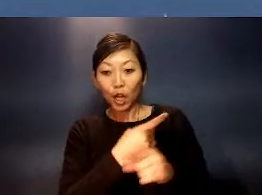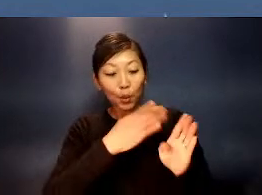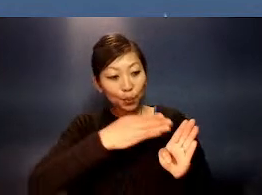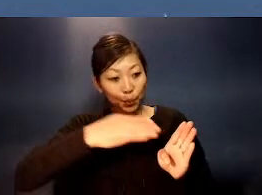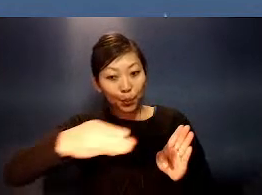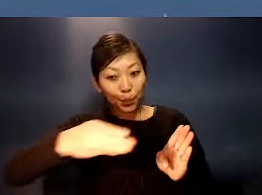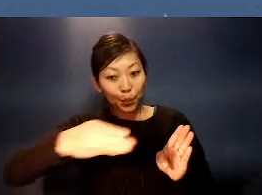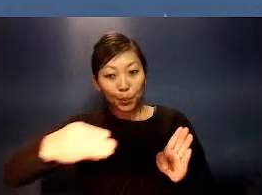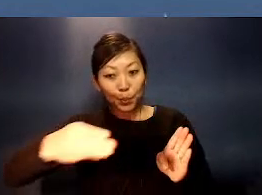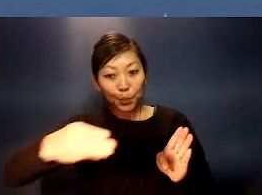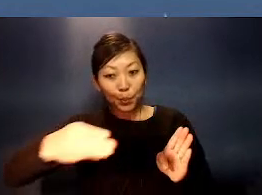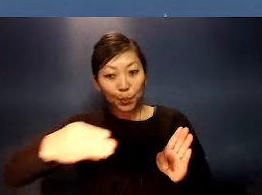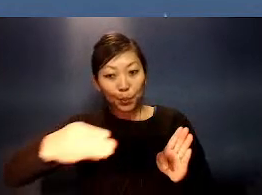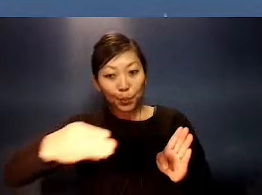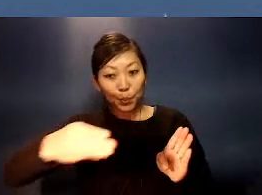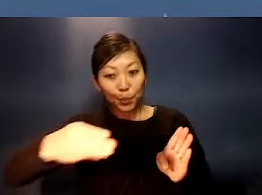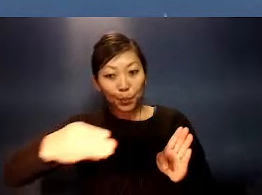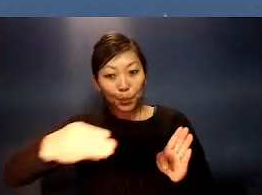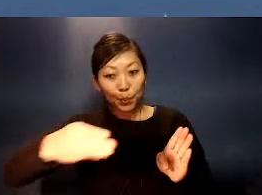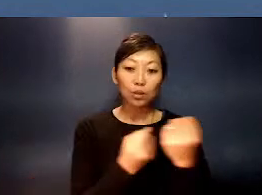INCREASE FUNDING FOR MORE SOCIAL WORKERS AND VIOLENCE